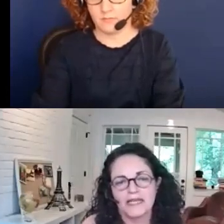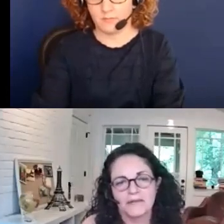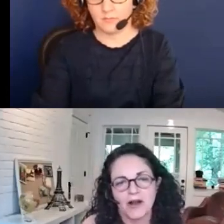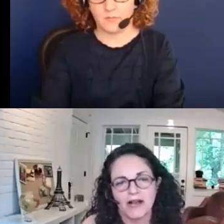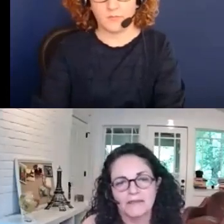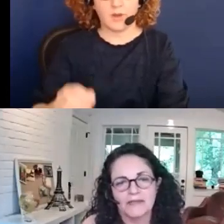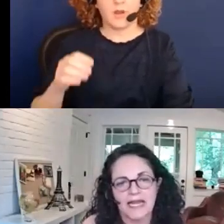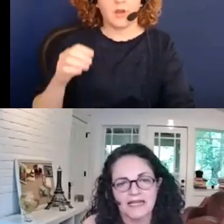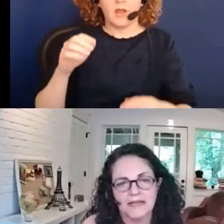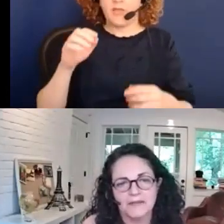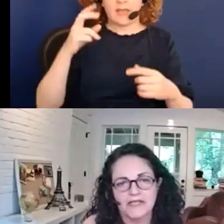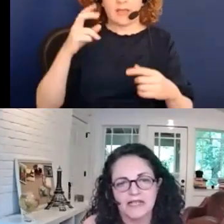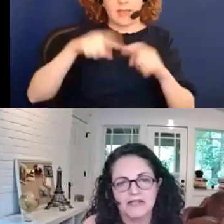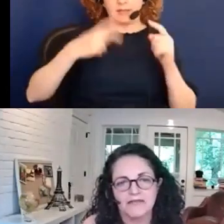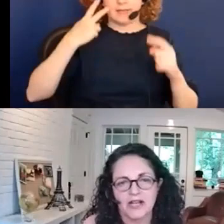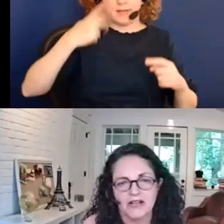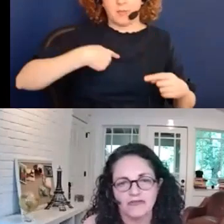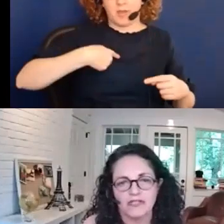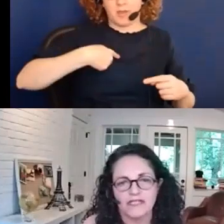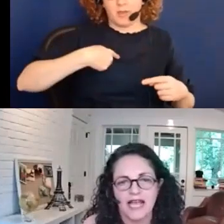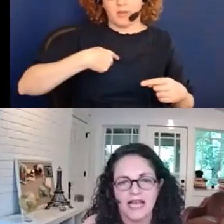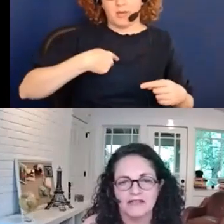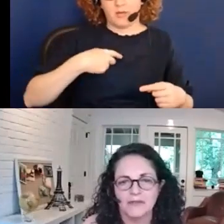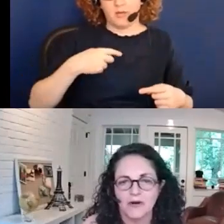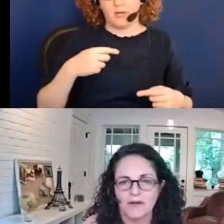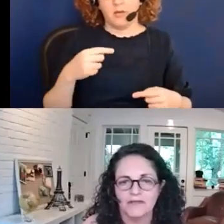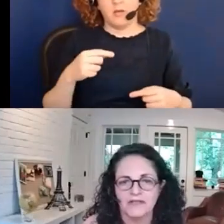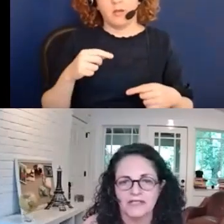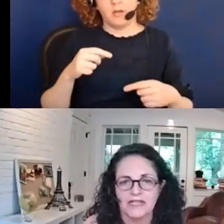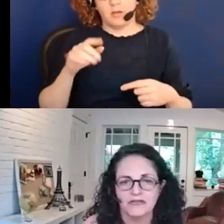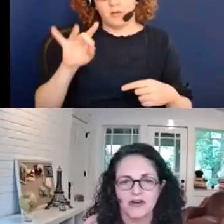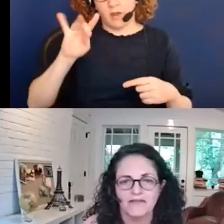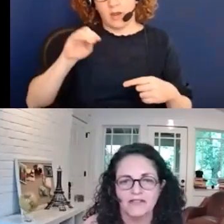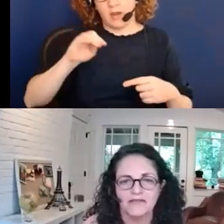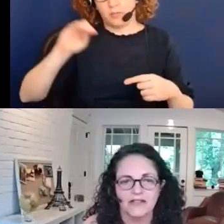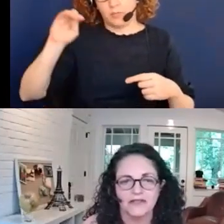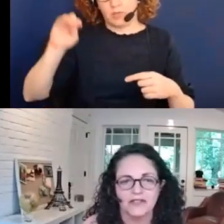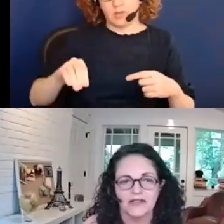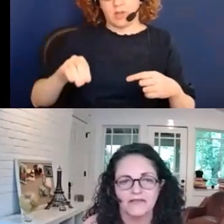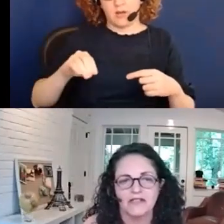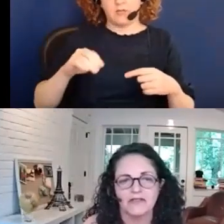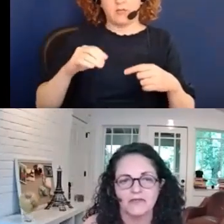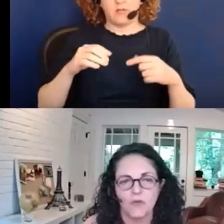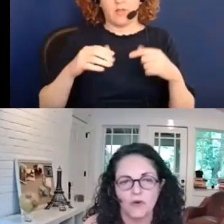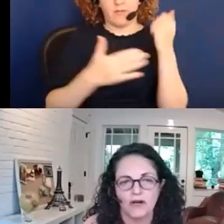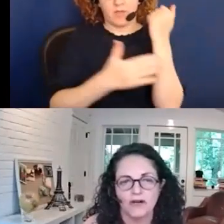approximately 80 percent of the countries had a Department of State travel advisory level of four